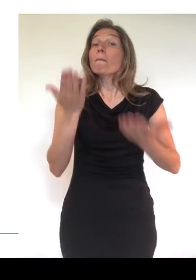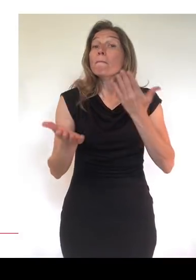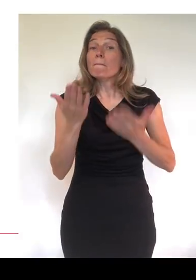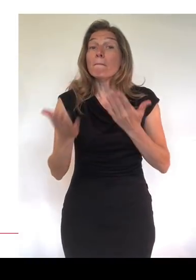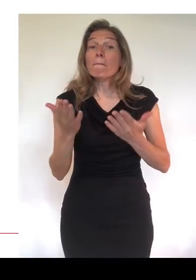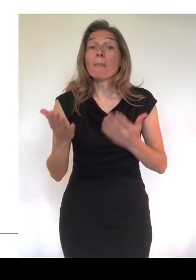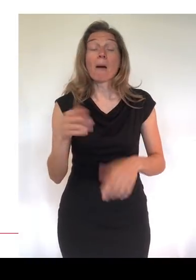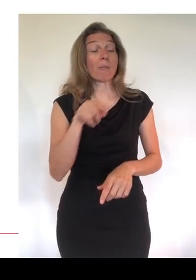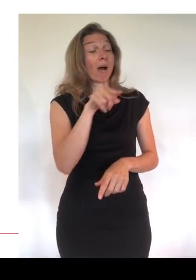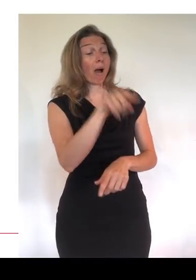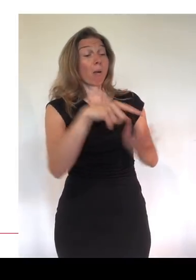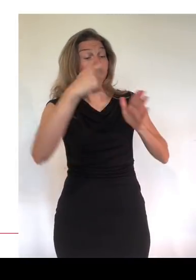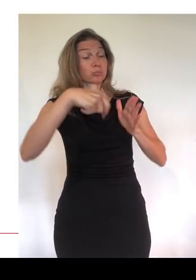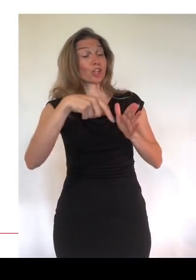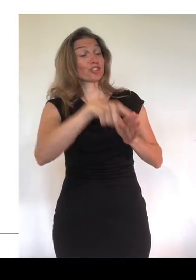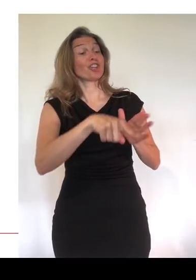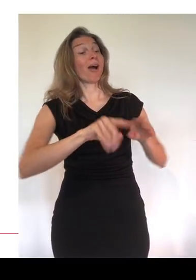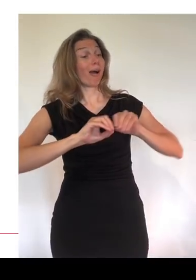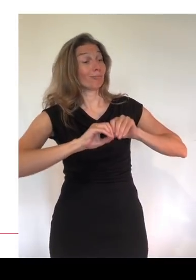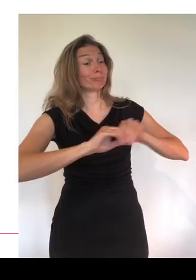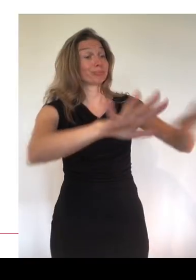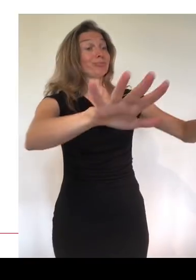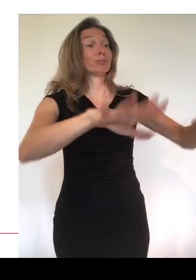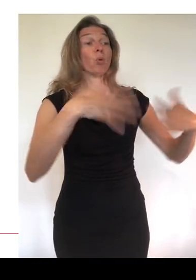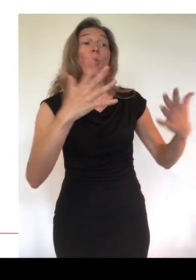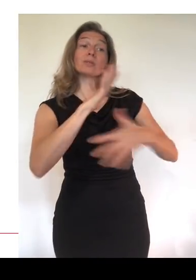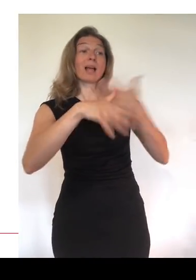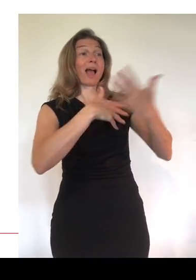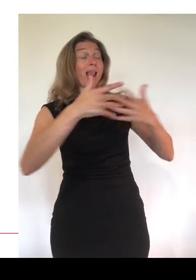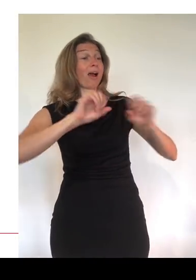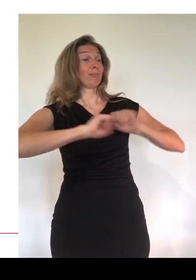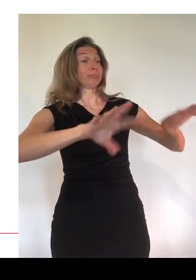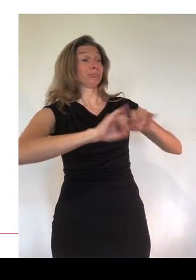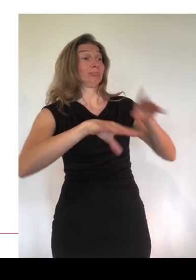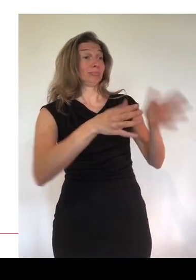you're in your intervention influencing other sign language